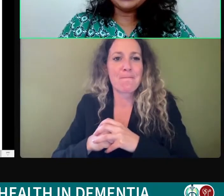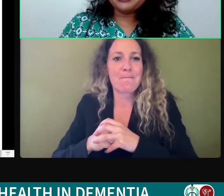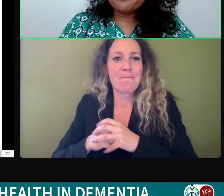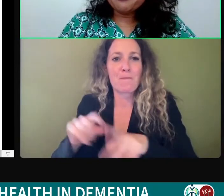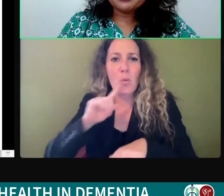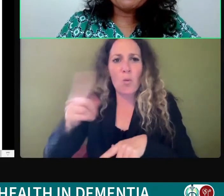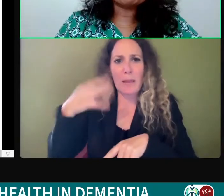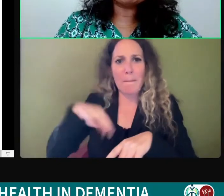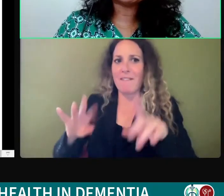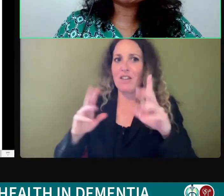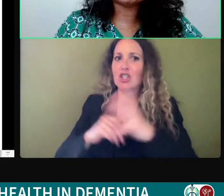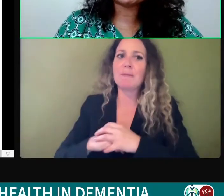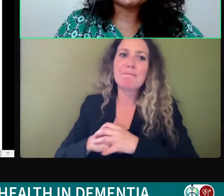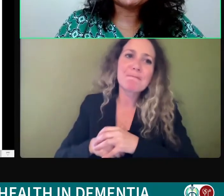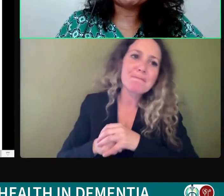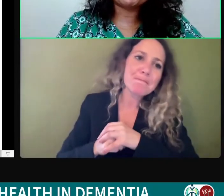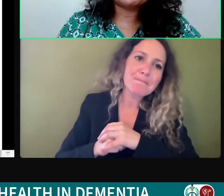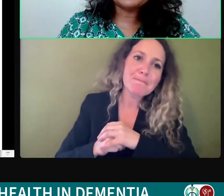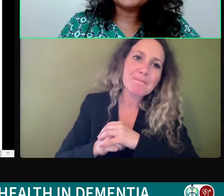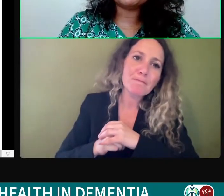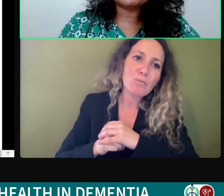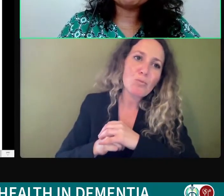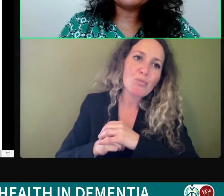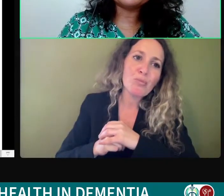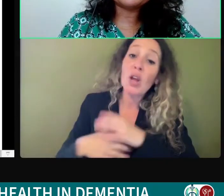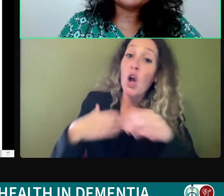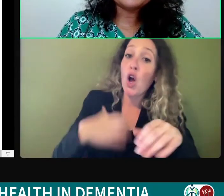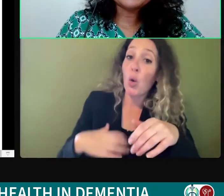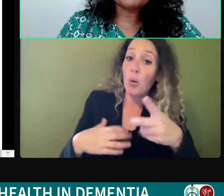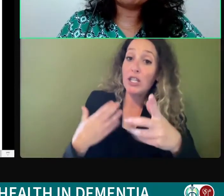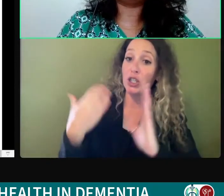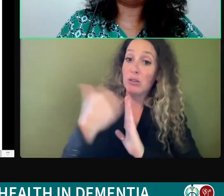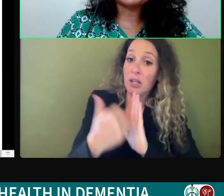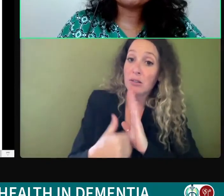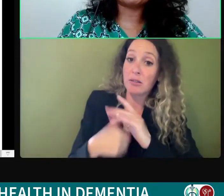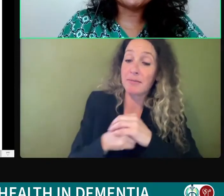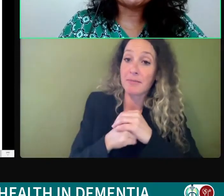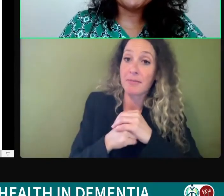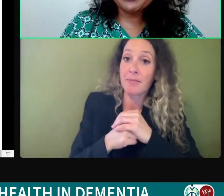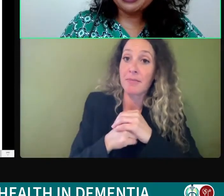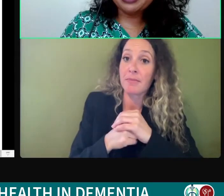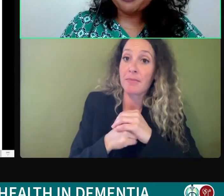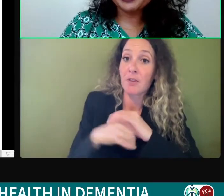And if we were to make a wish, wish list of what kind of telemedicine we would like for that would